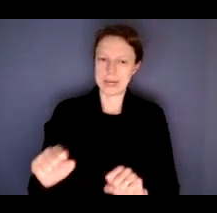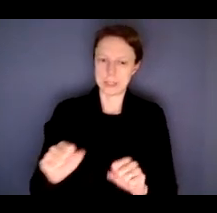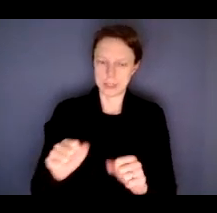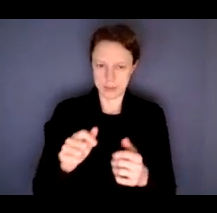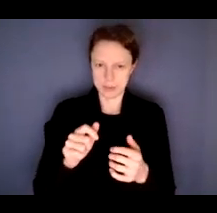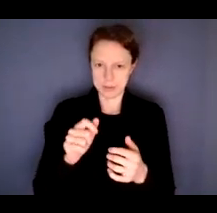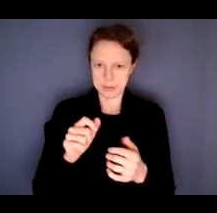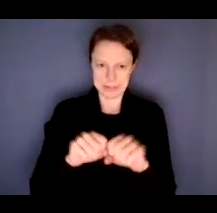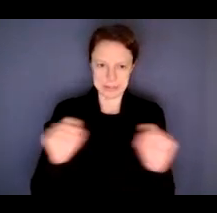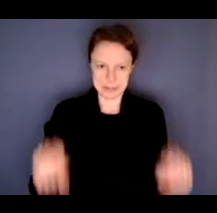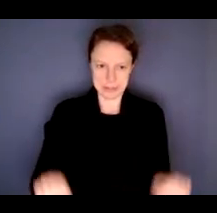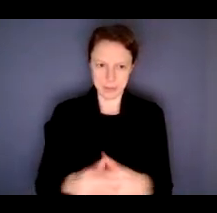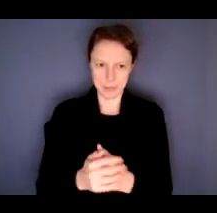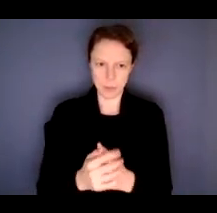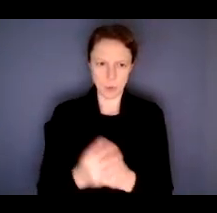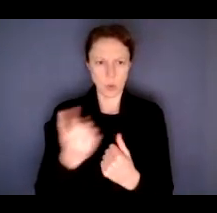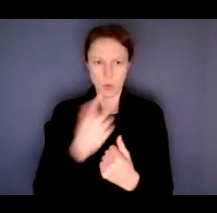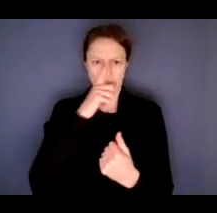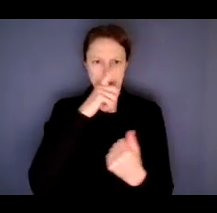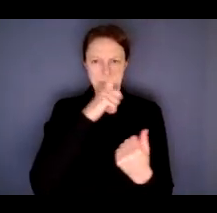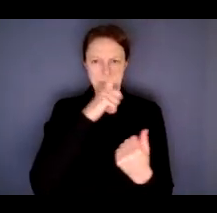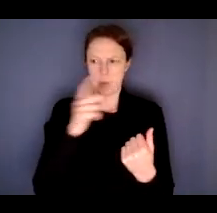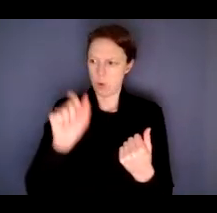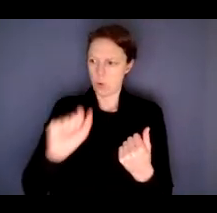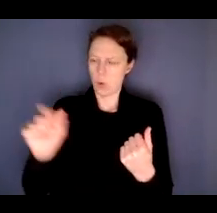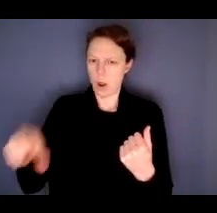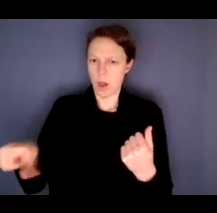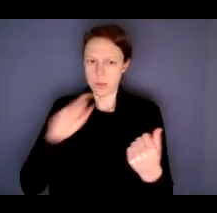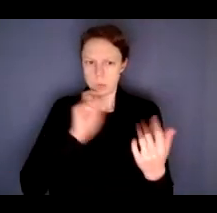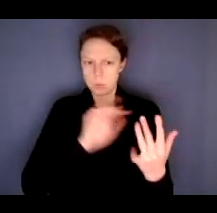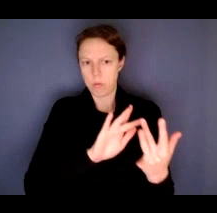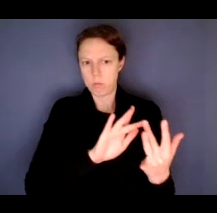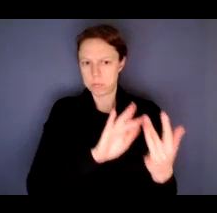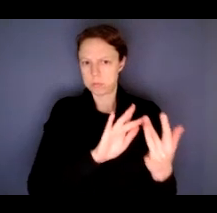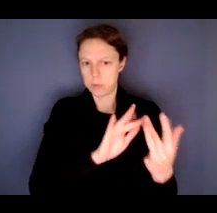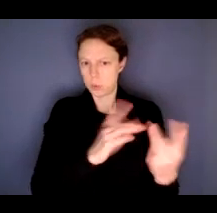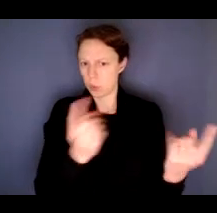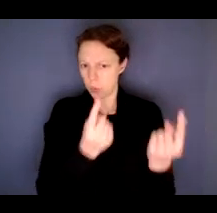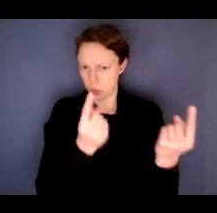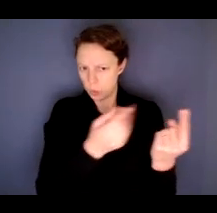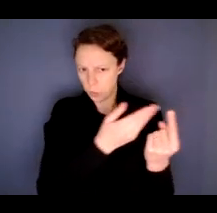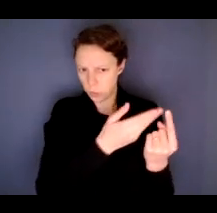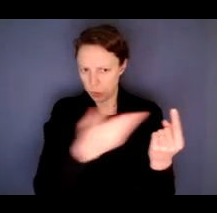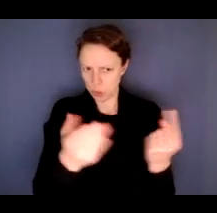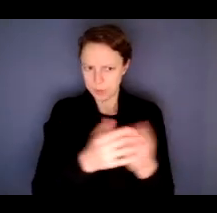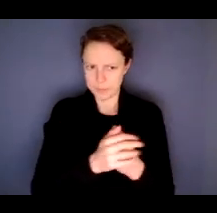are likely to engage with. The different stages of a child protection order application and the